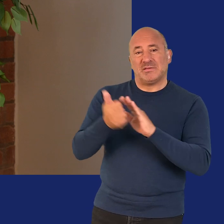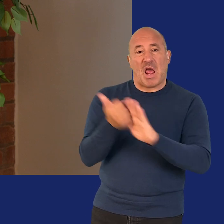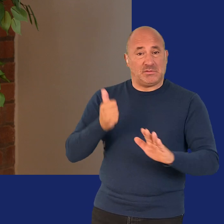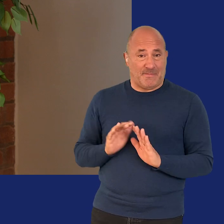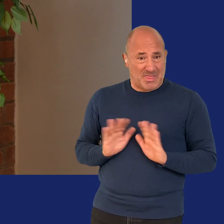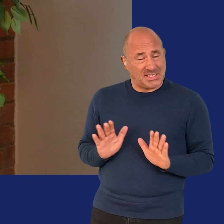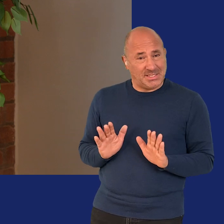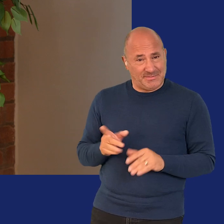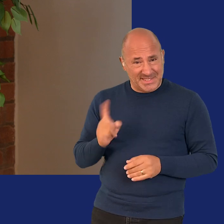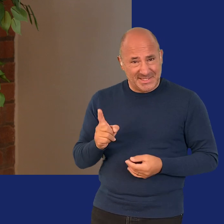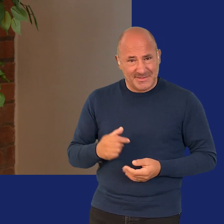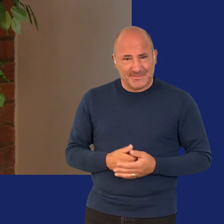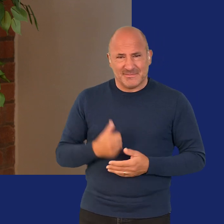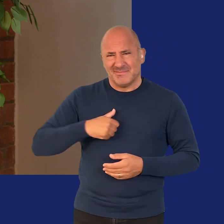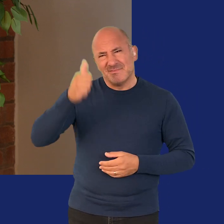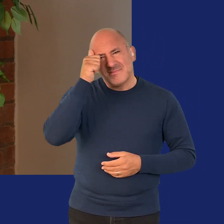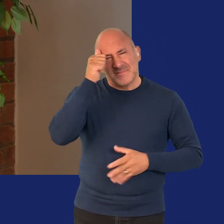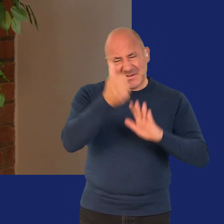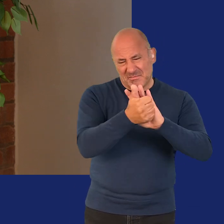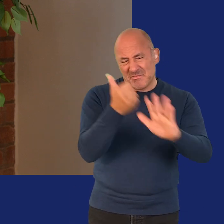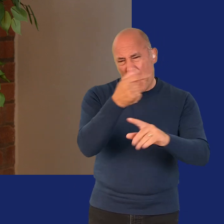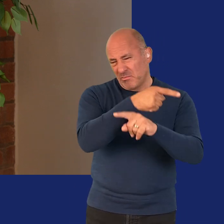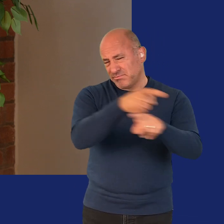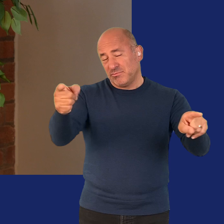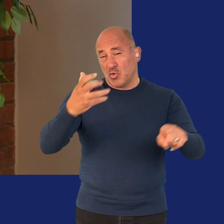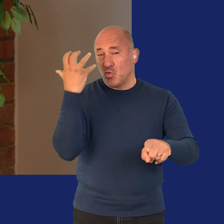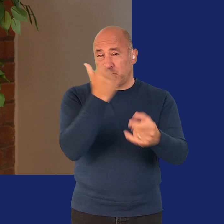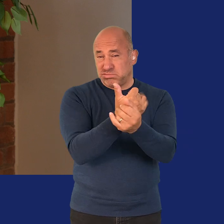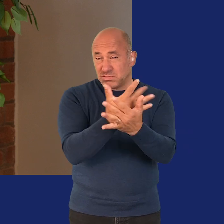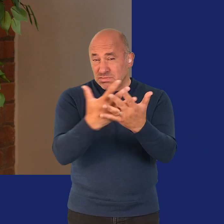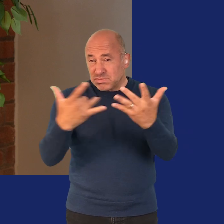We know there's huge pools of talent out there, and ultimately